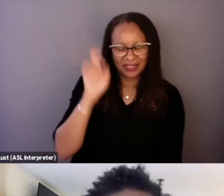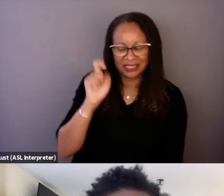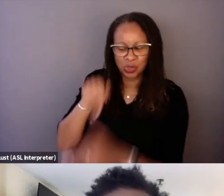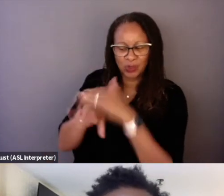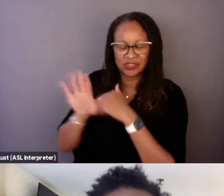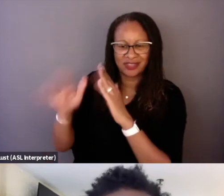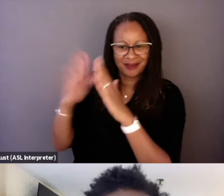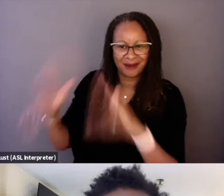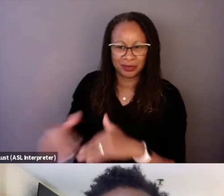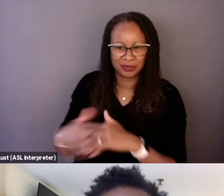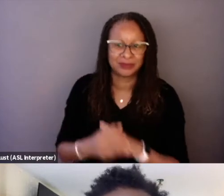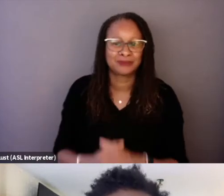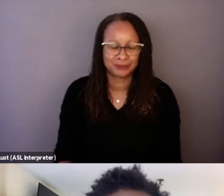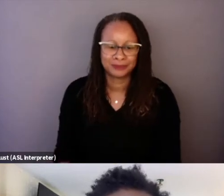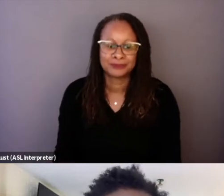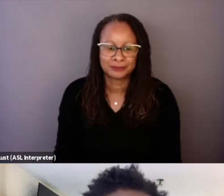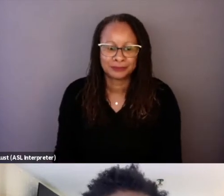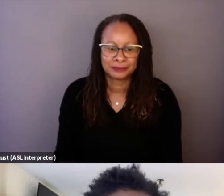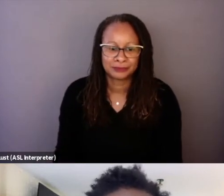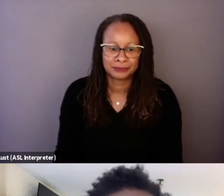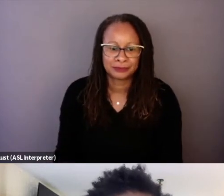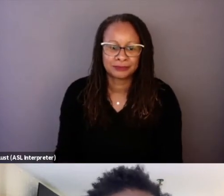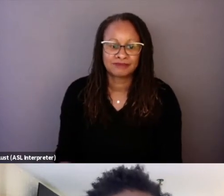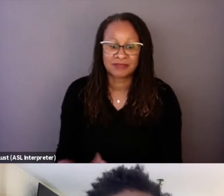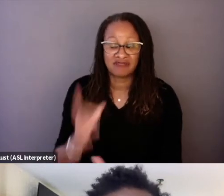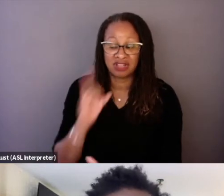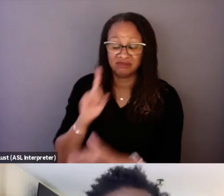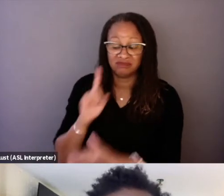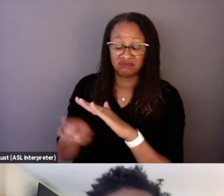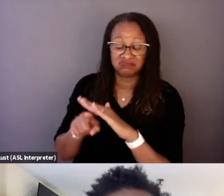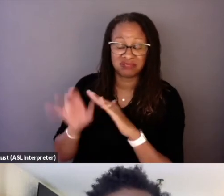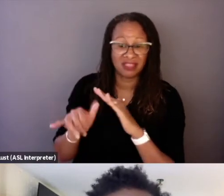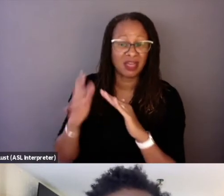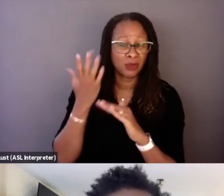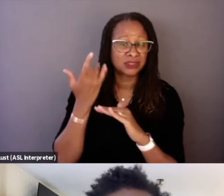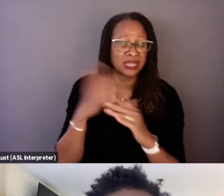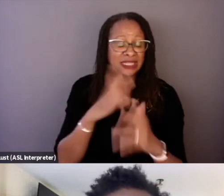they got the warrant, and really examining those, and seeing if her civil rights were violated.